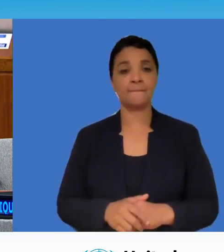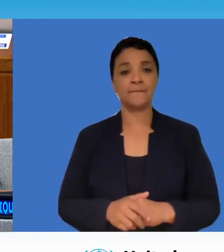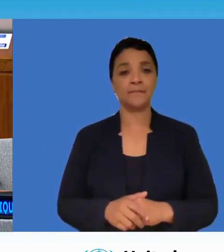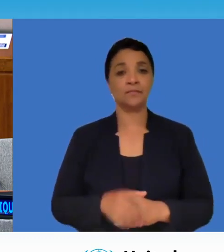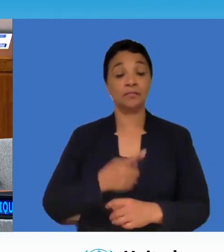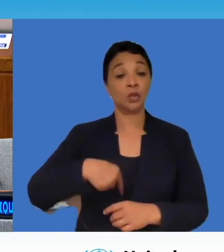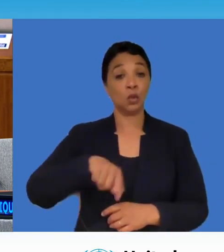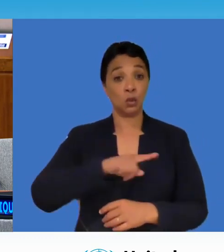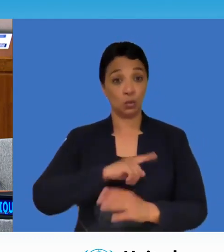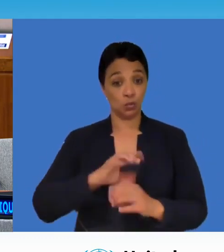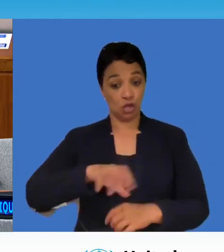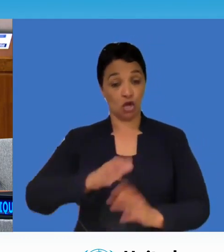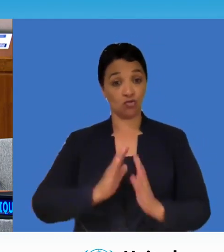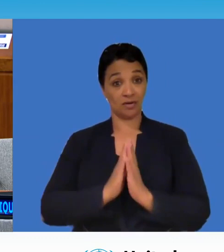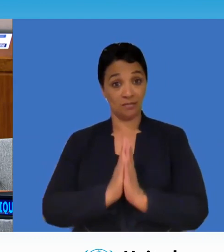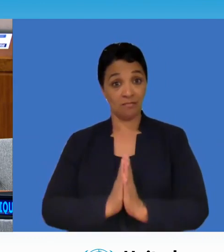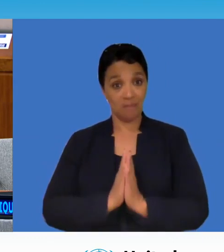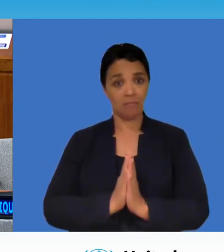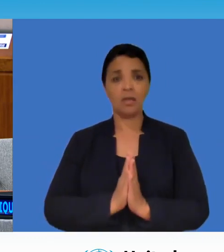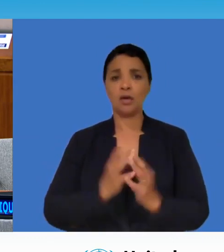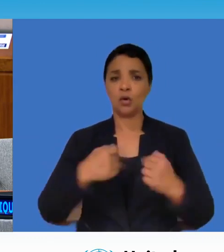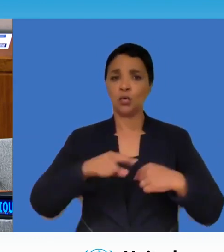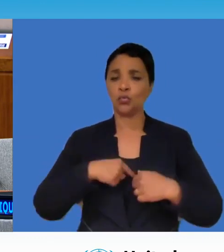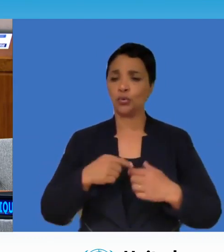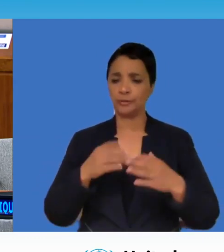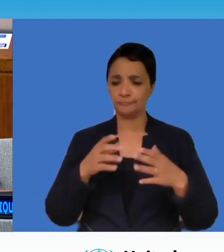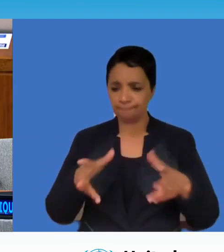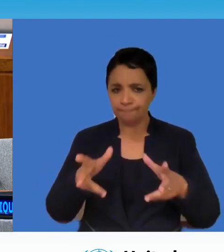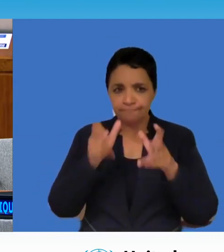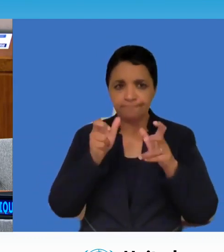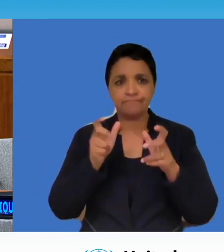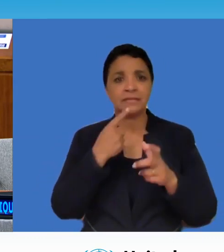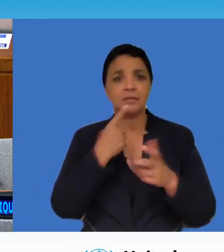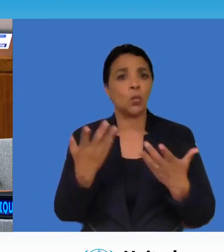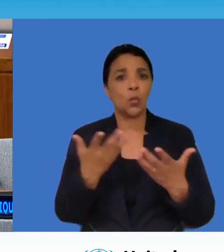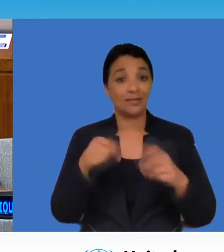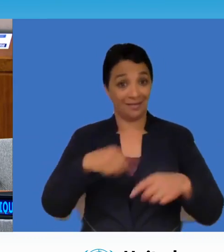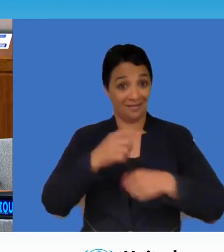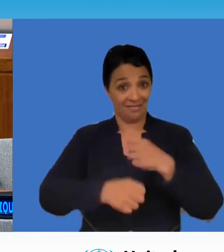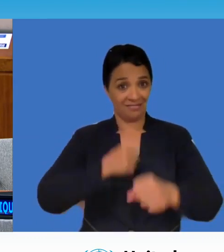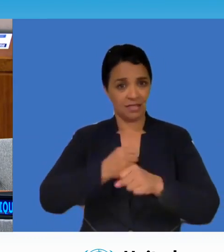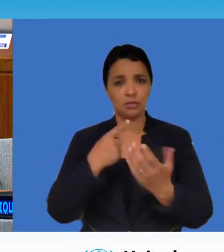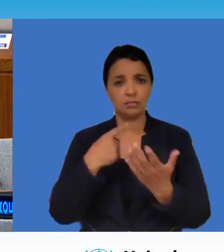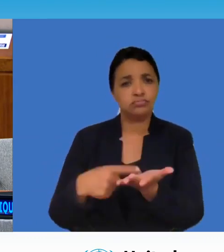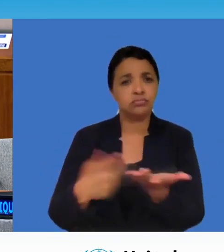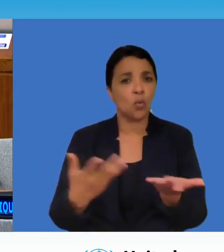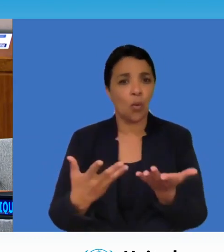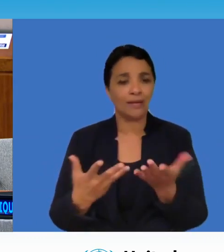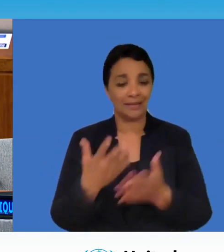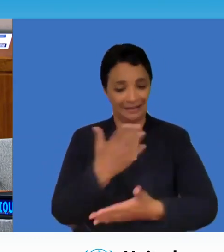year's session's focus on disability inclusion alongside the ideas shaping discussions around